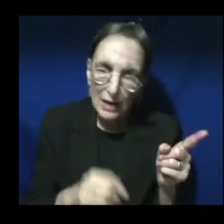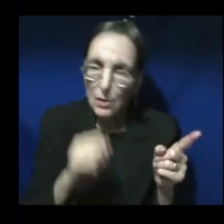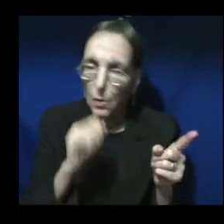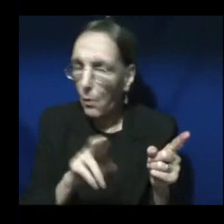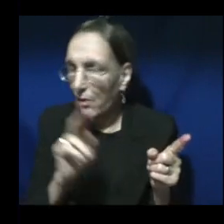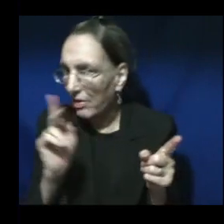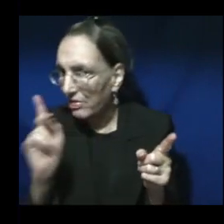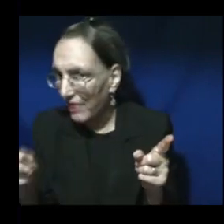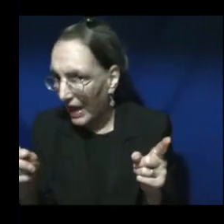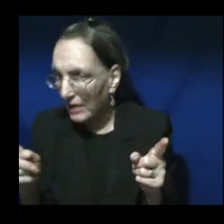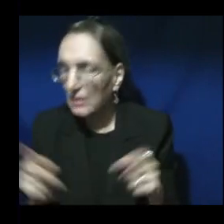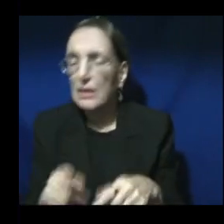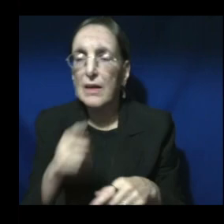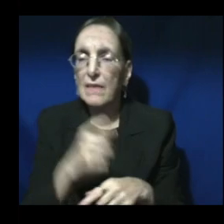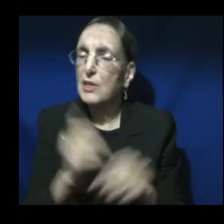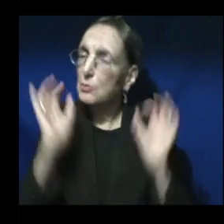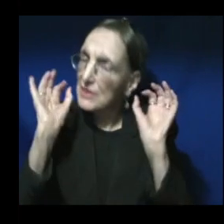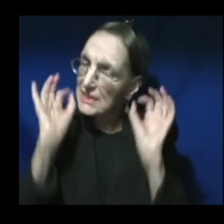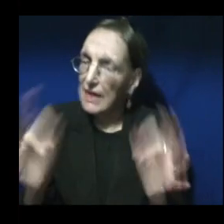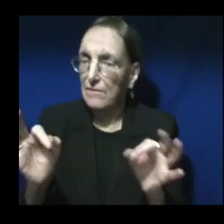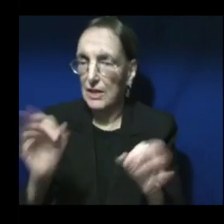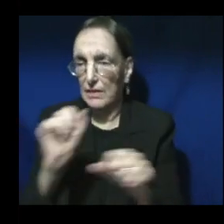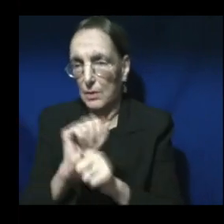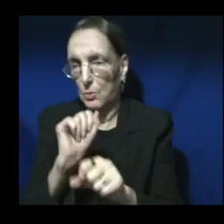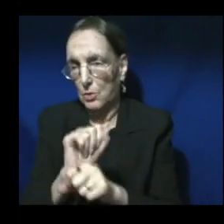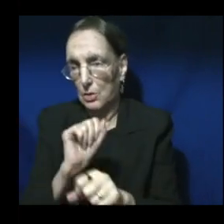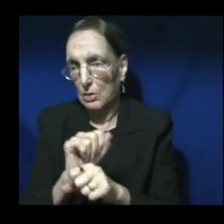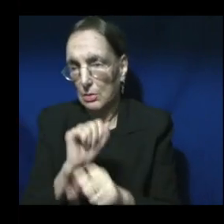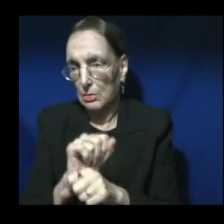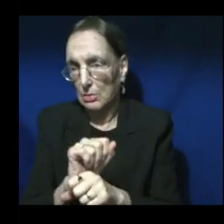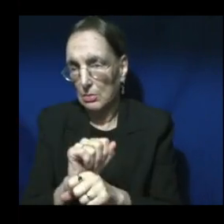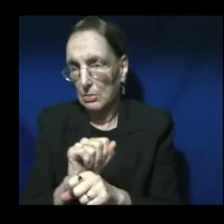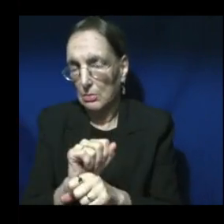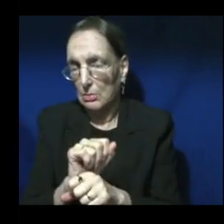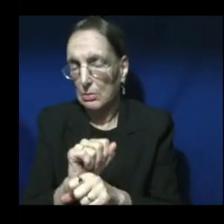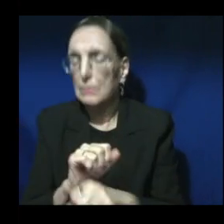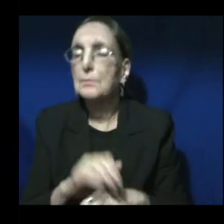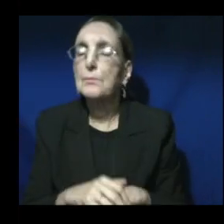He speaks with a great deal of certainty, right? Coming back to this speech here, he’s not just